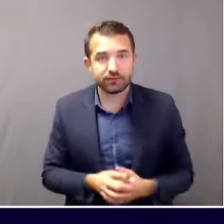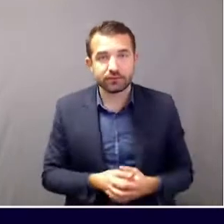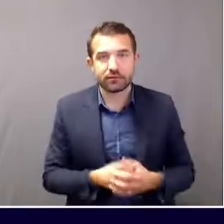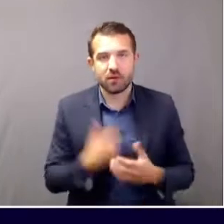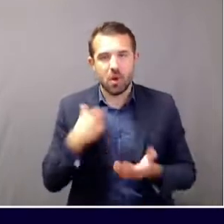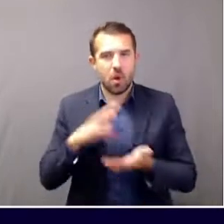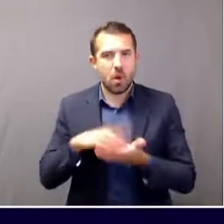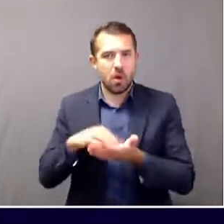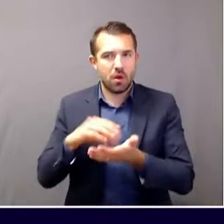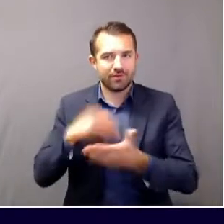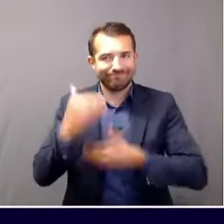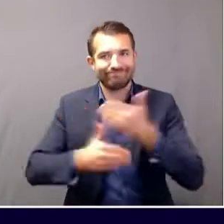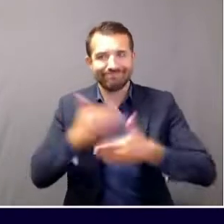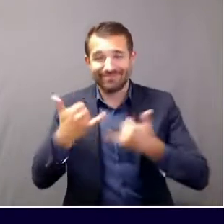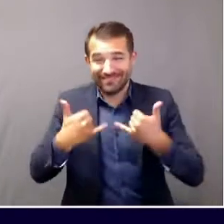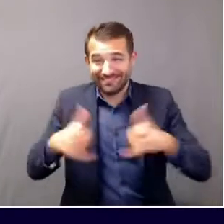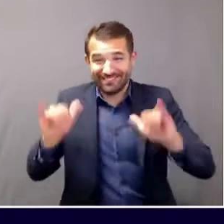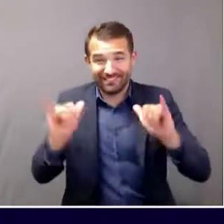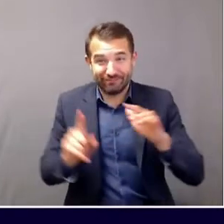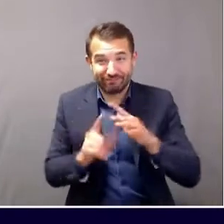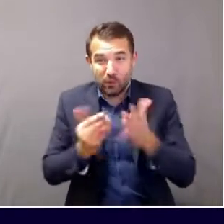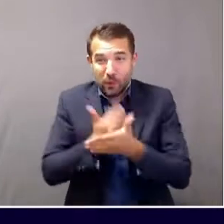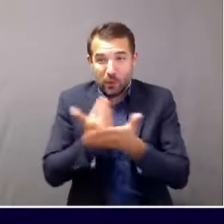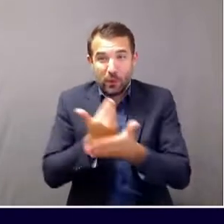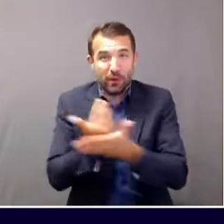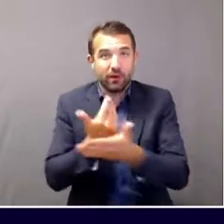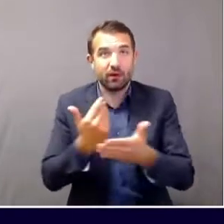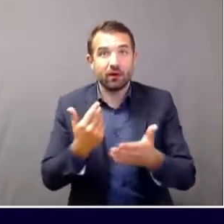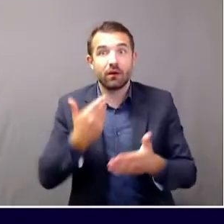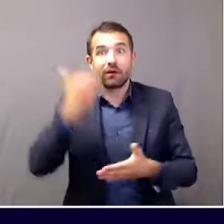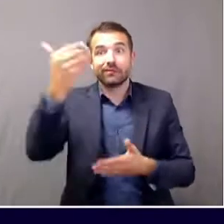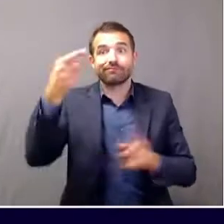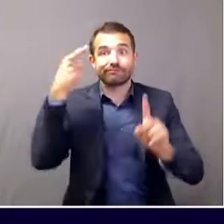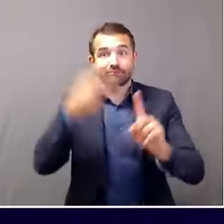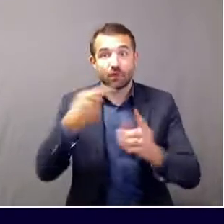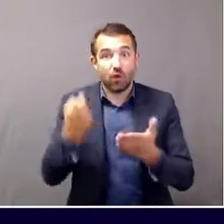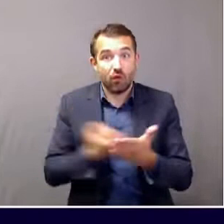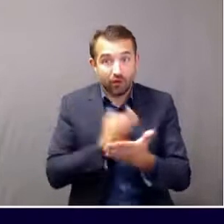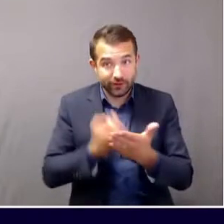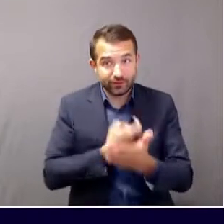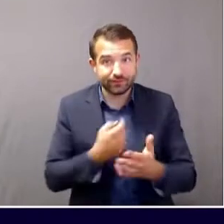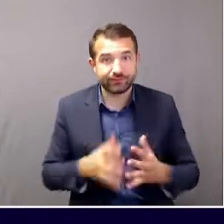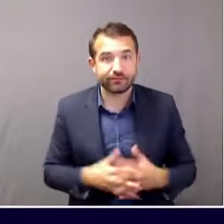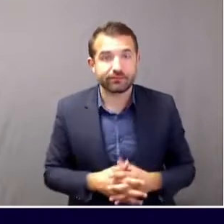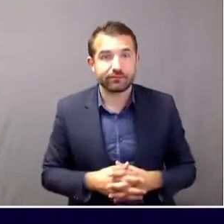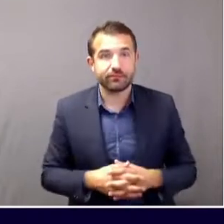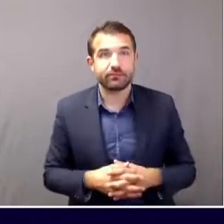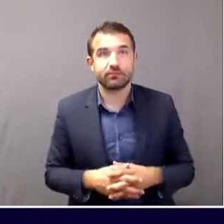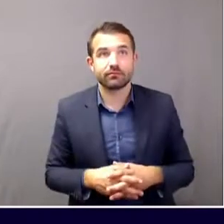back to hockey for one second